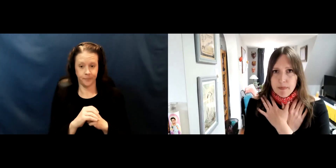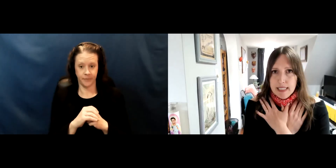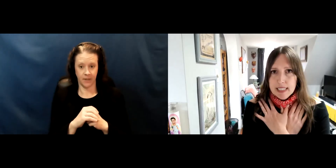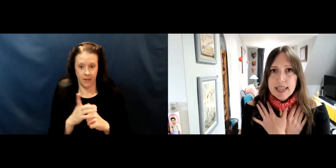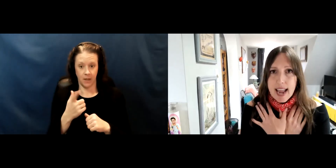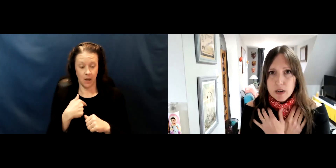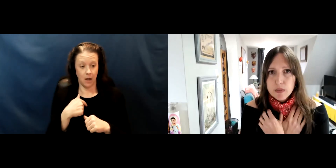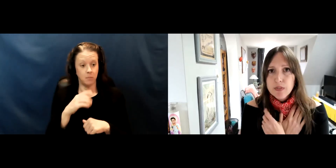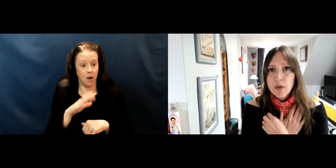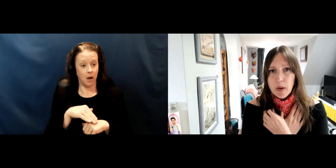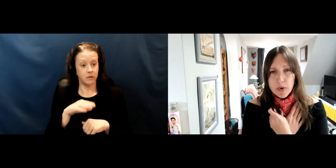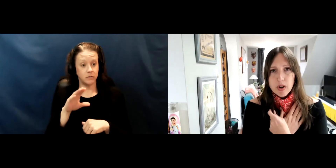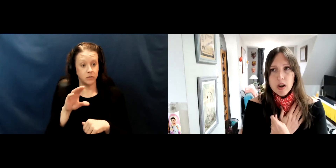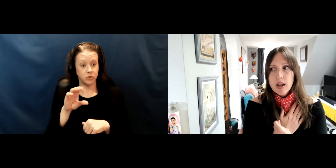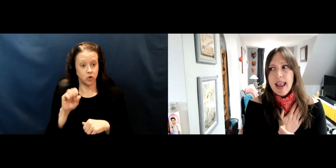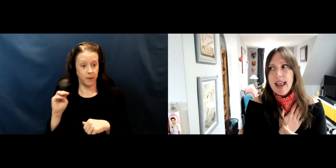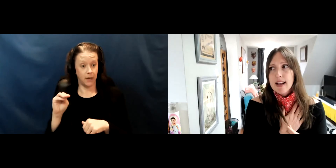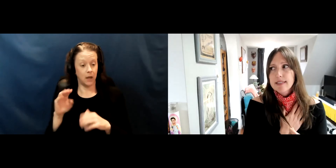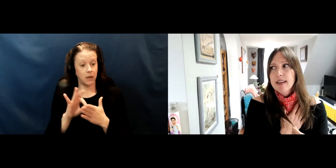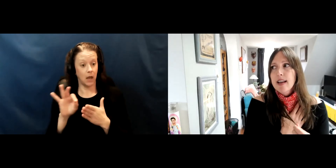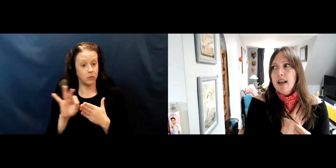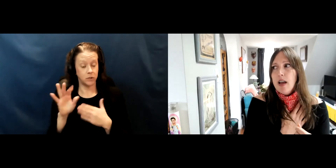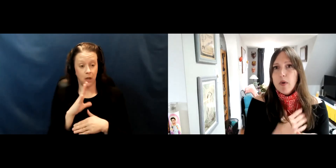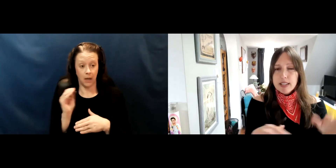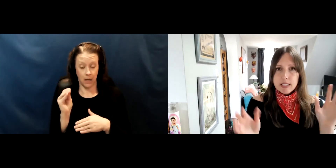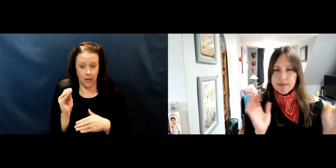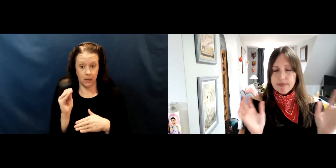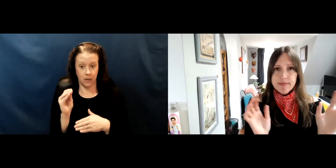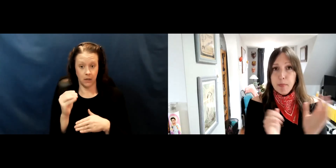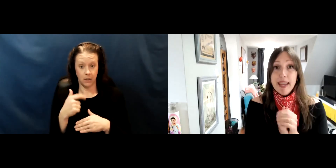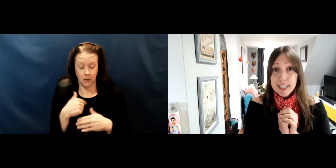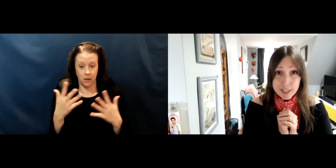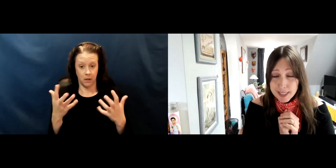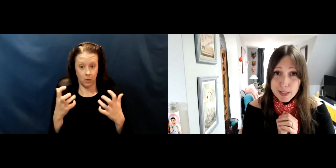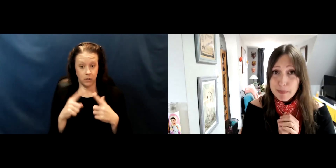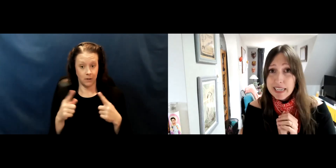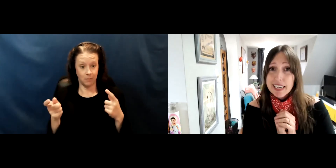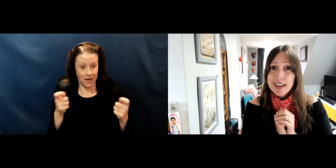name names, but it was a social media event. I wanted to just